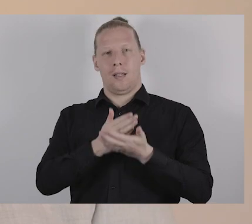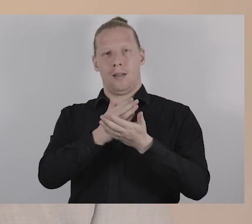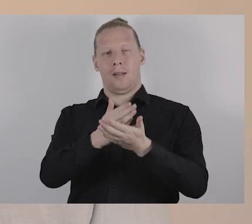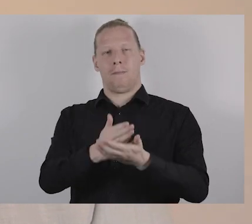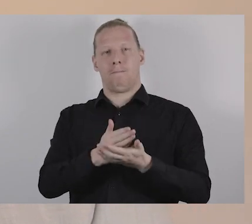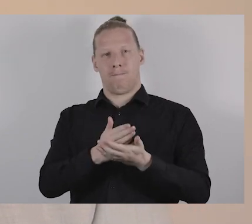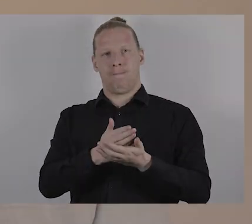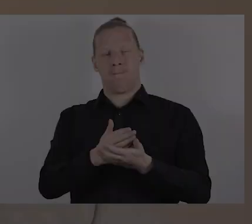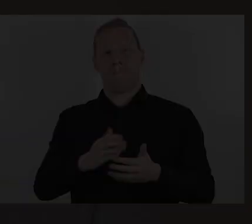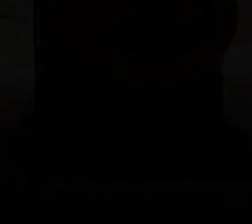Tāiki ē.